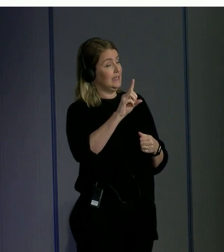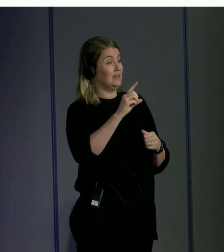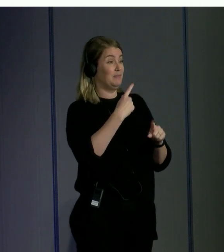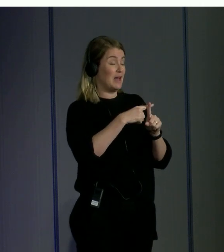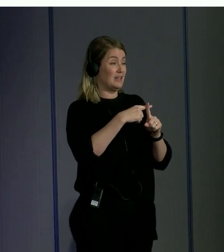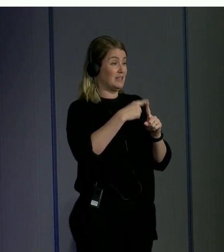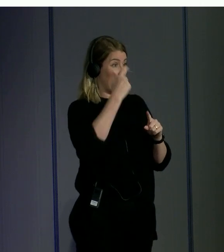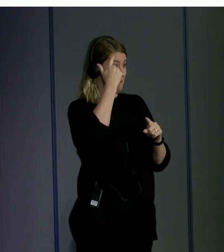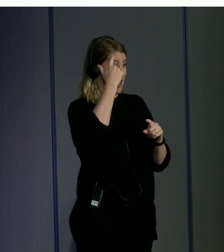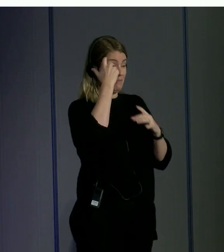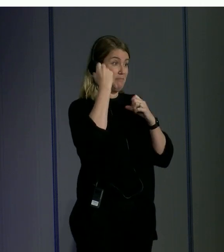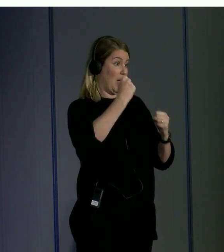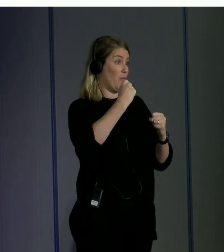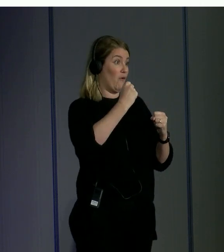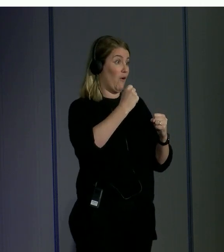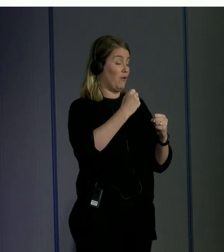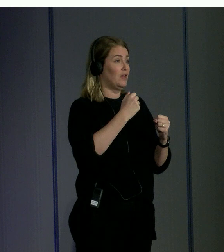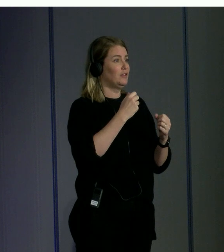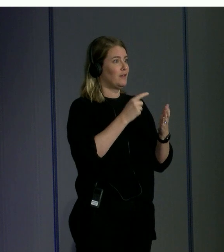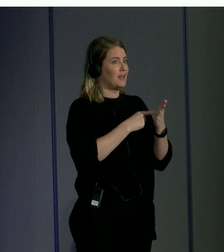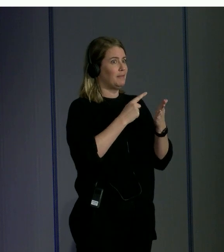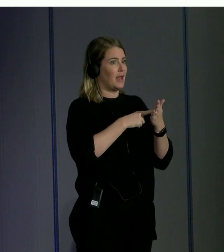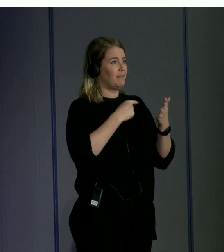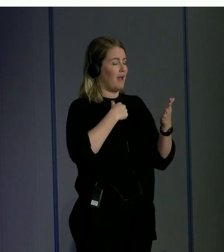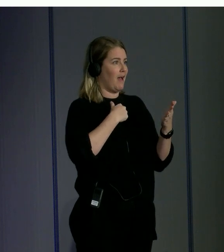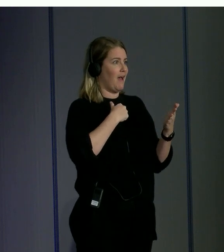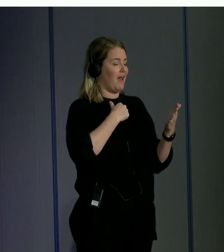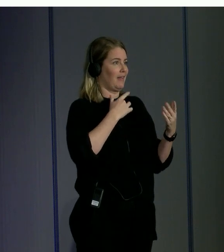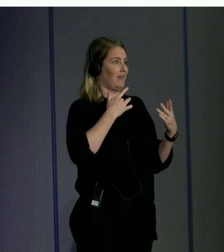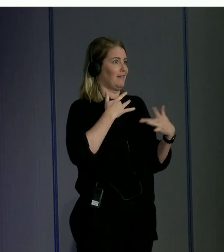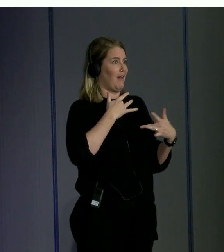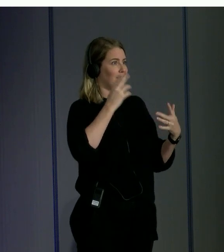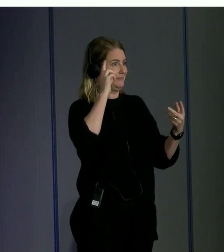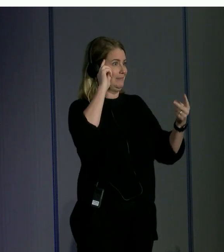This turns me into a misunderstanding causing wrecking ball.